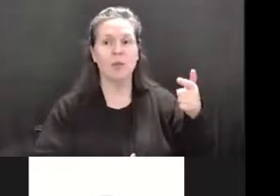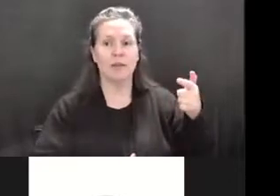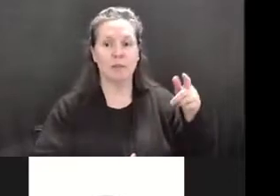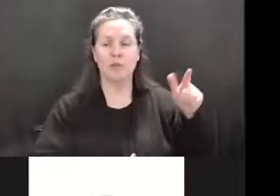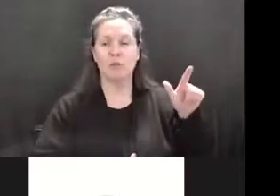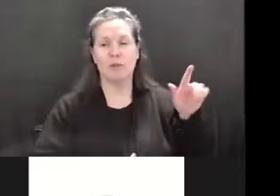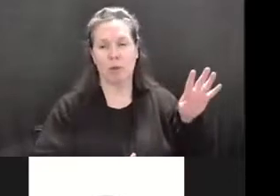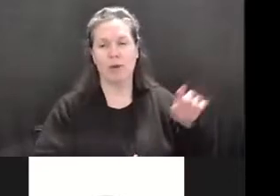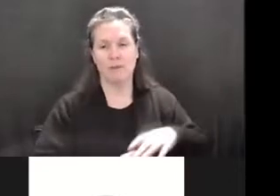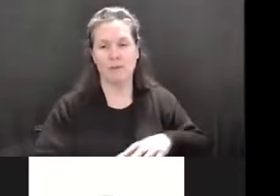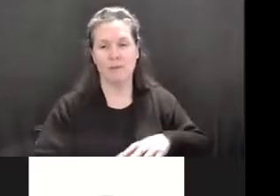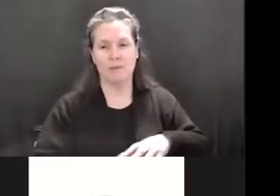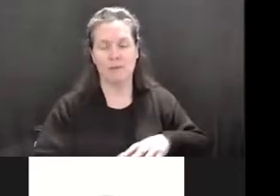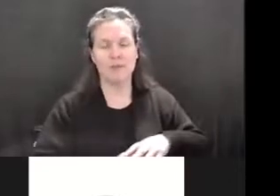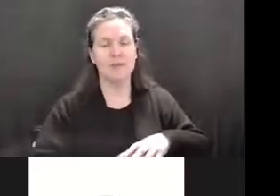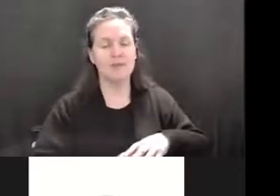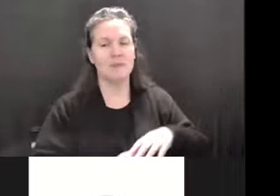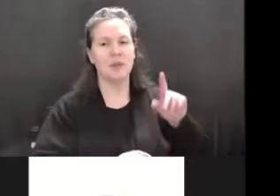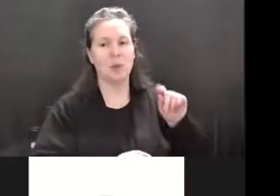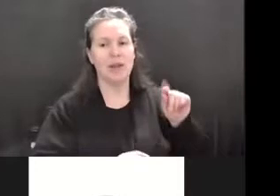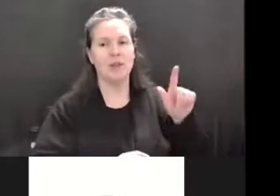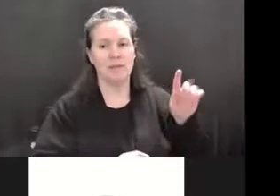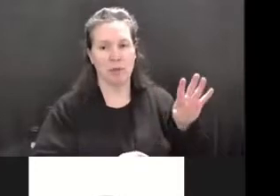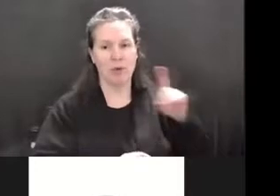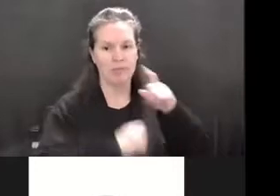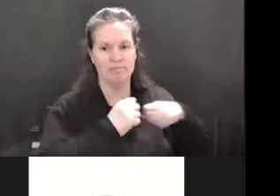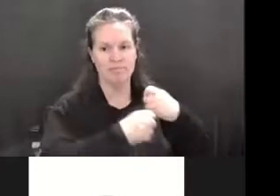is that when it comes to the secretary professions,